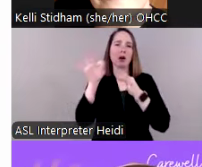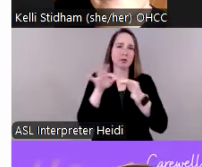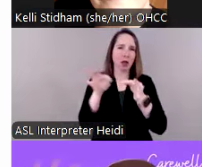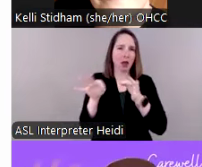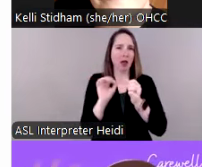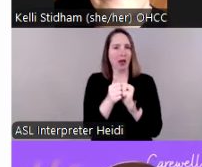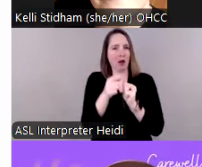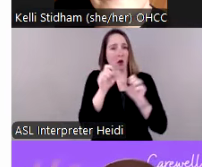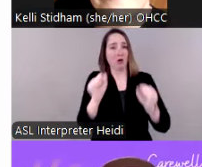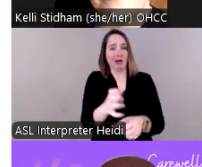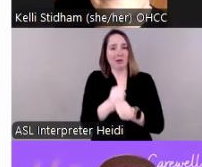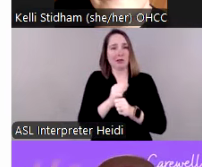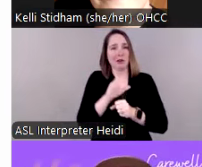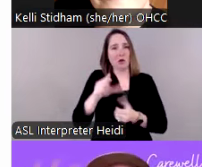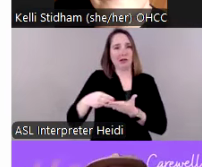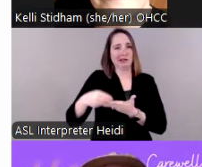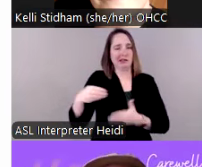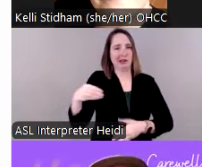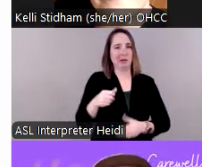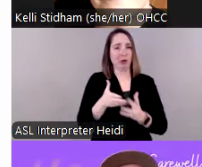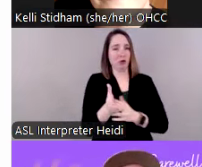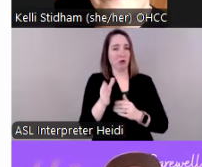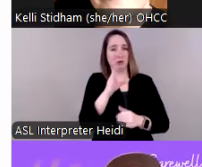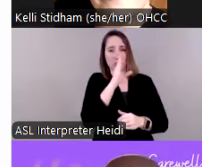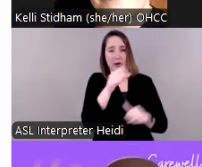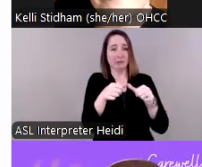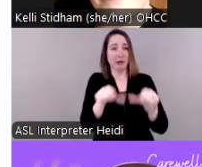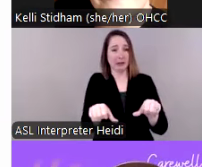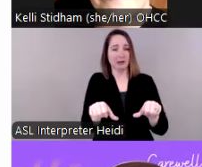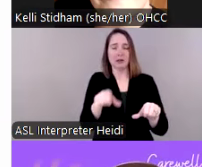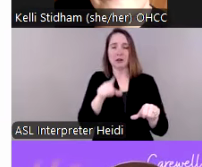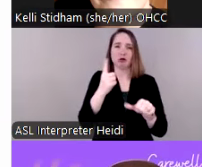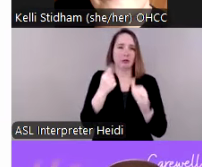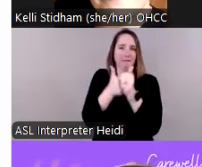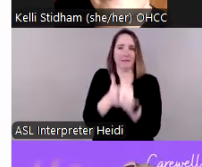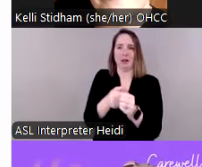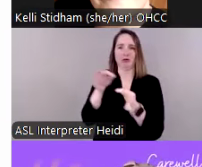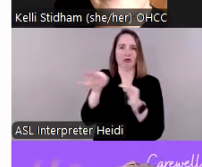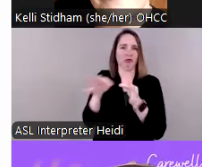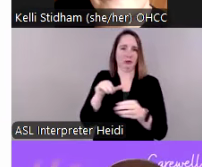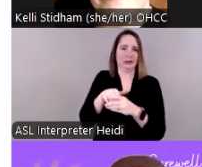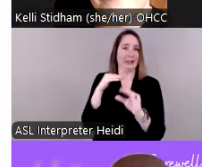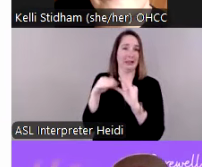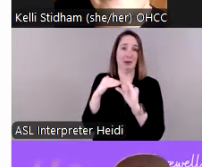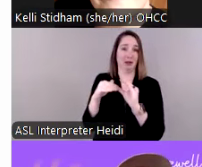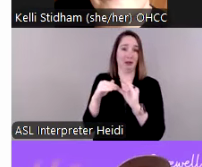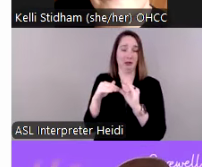to receive your stipend via direct deposit. So, you just follow the